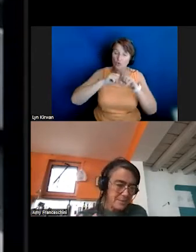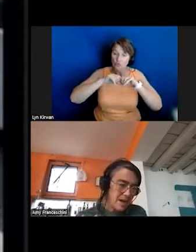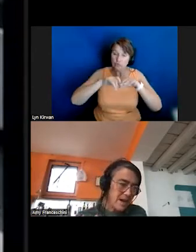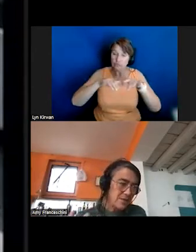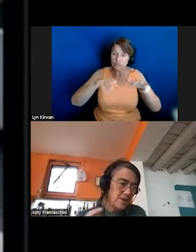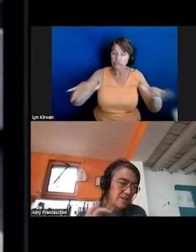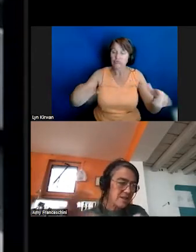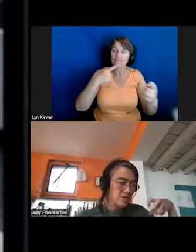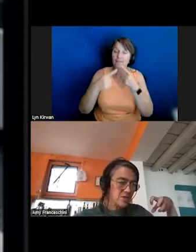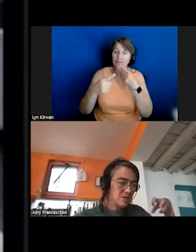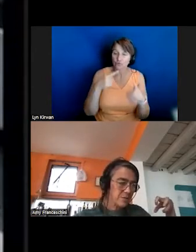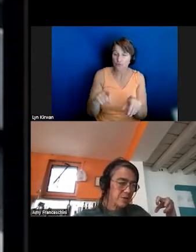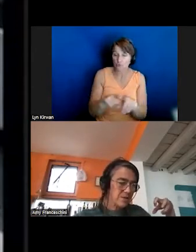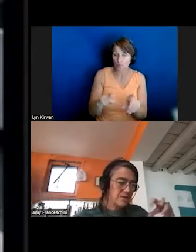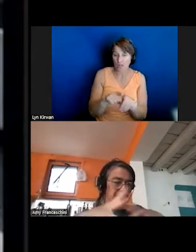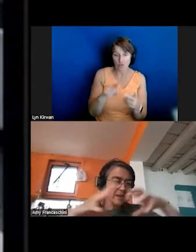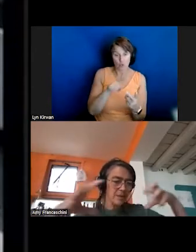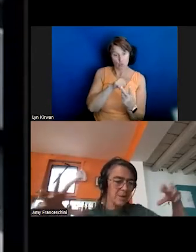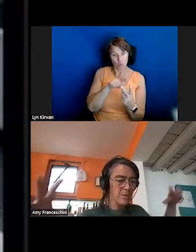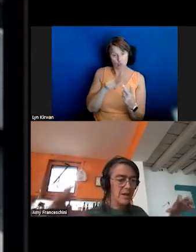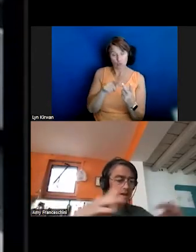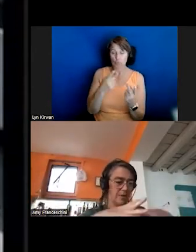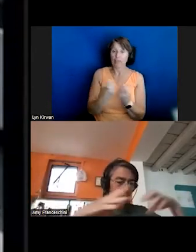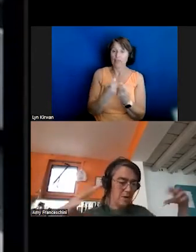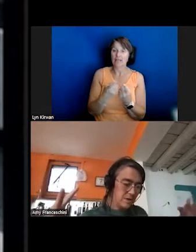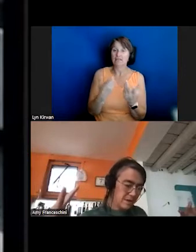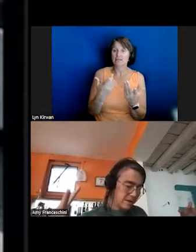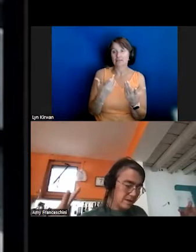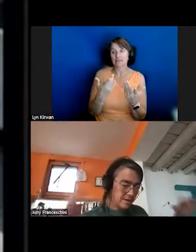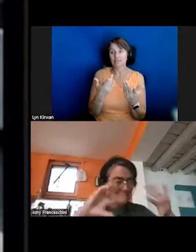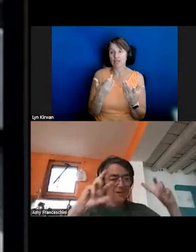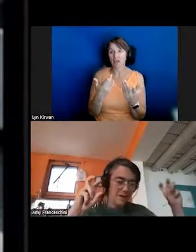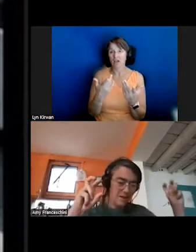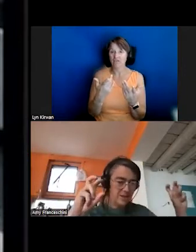And for us these two components of having the mobile kind of wondering architecture.